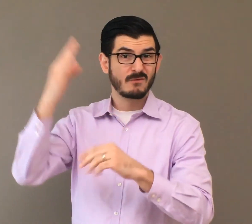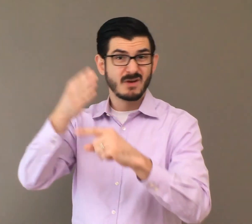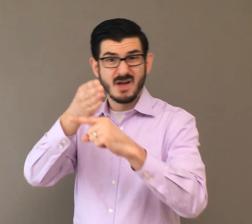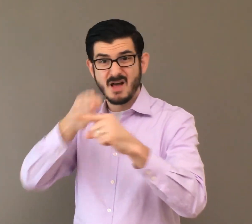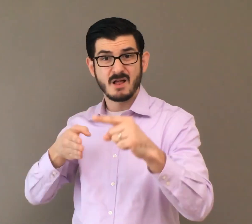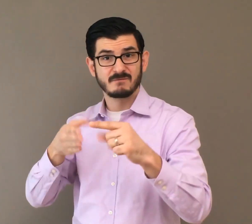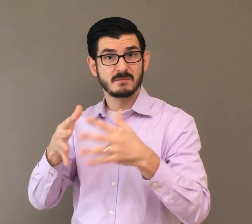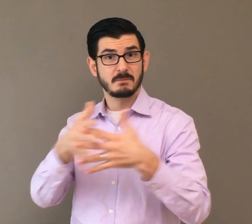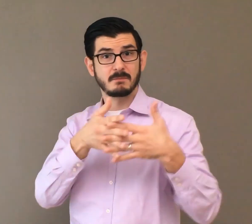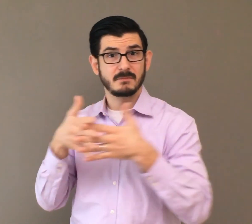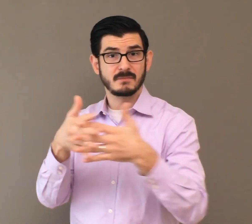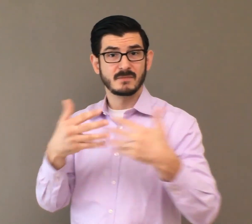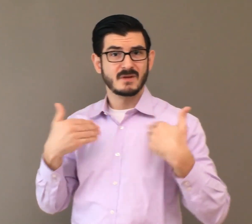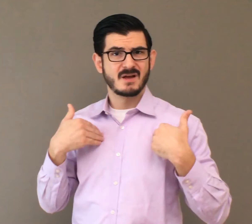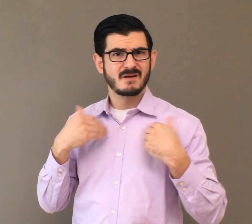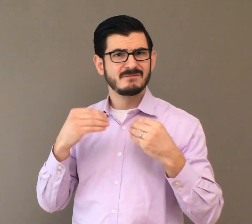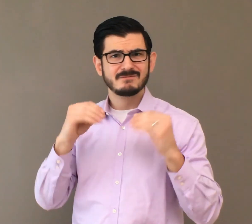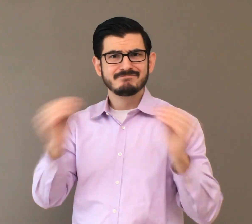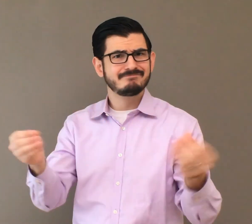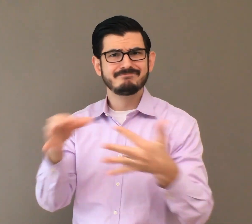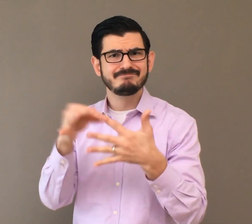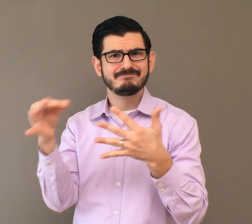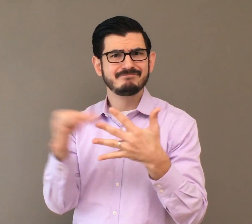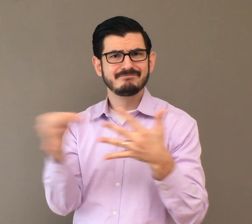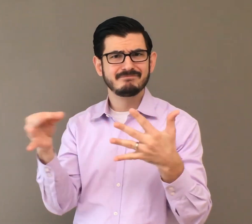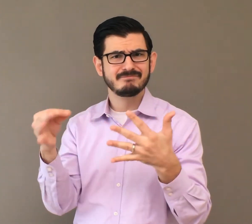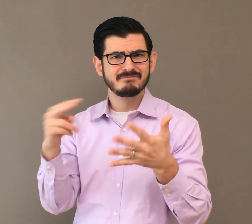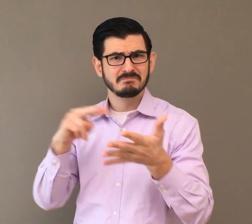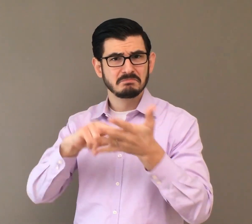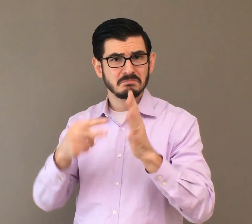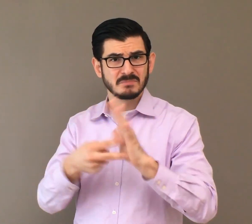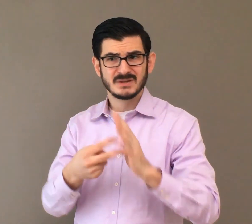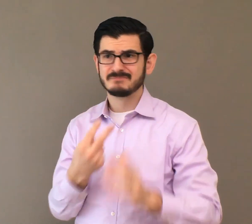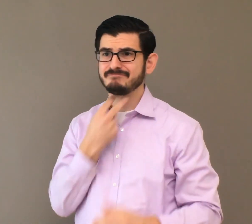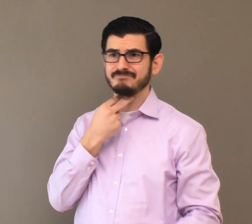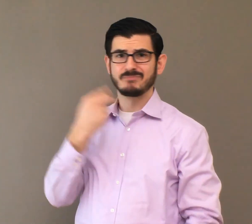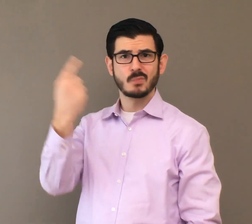Over half of America has no backup option for high speed internet access, leaving them